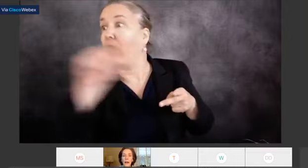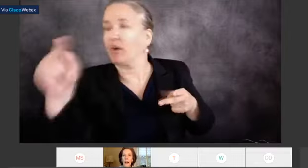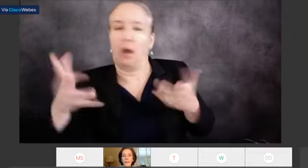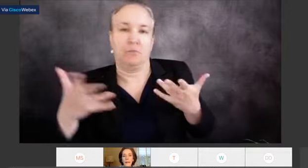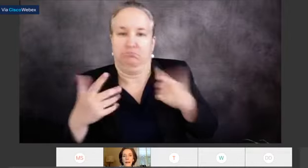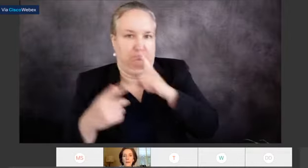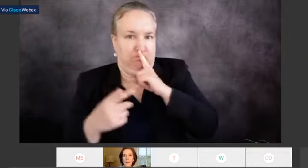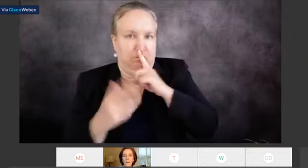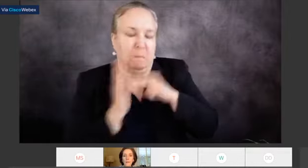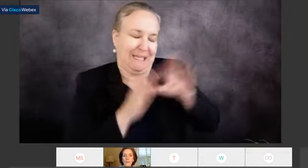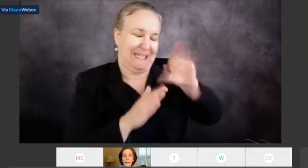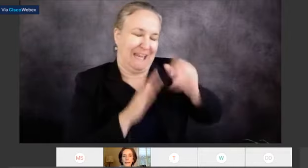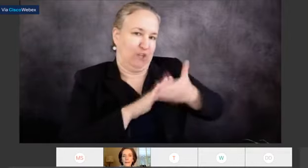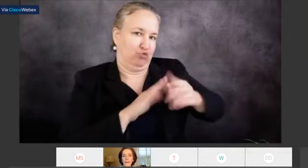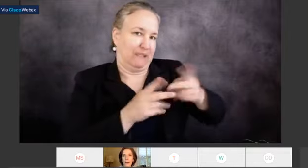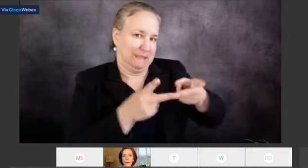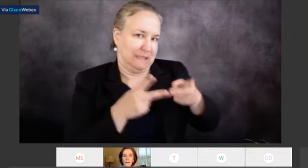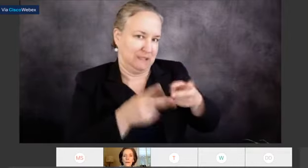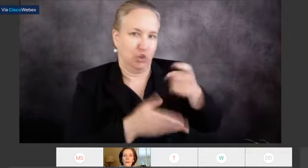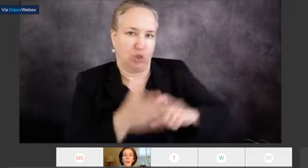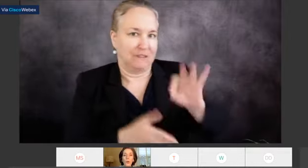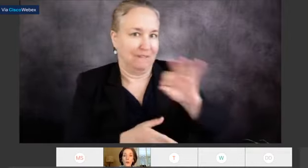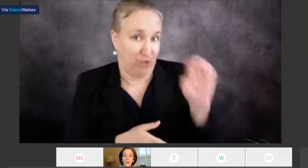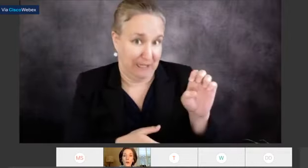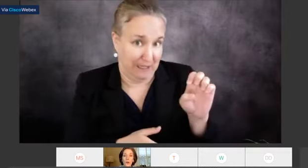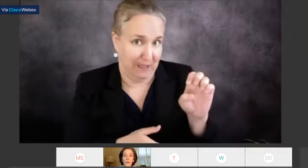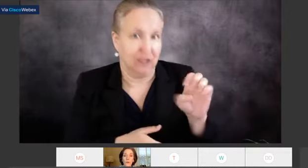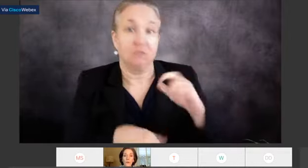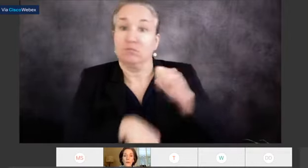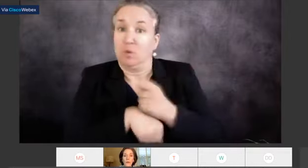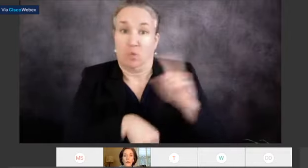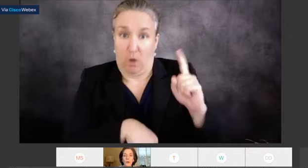pottstown lansdale willow grove